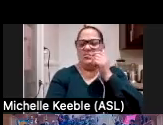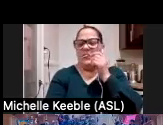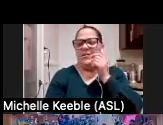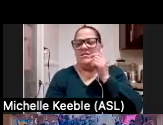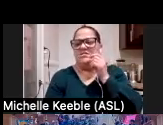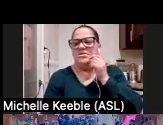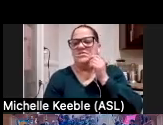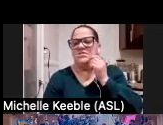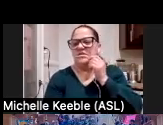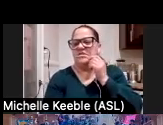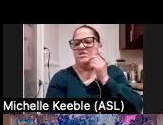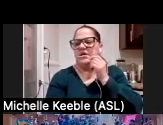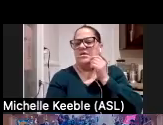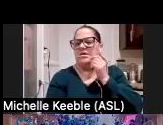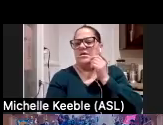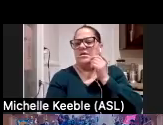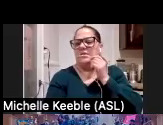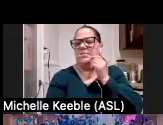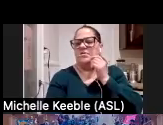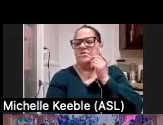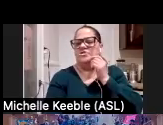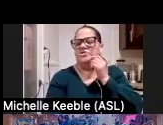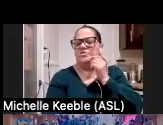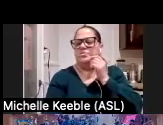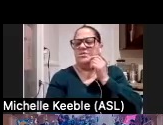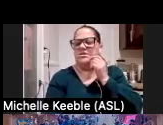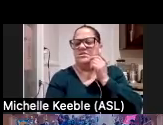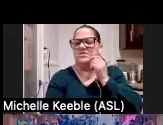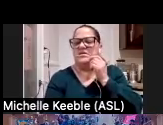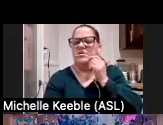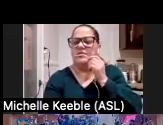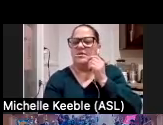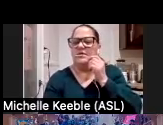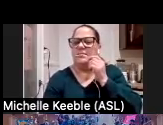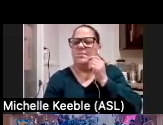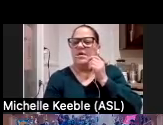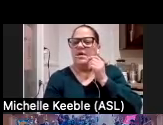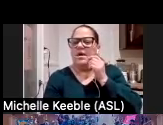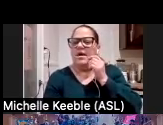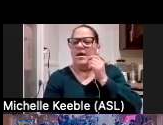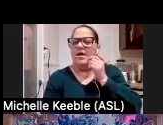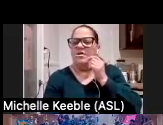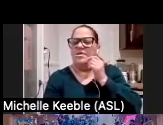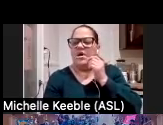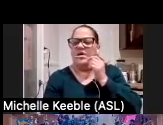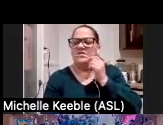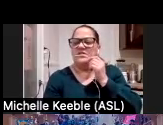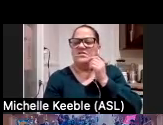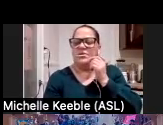Natalie, someone said in the chat, um, could you please tell them how they are accessible